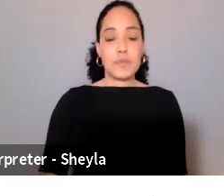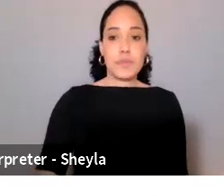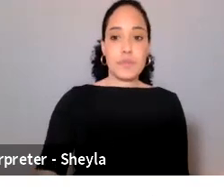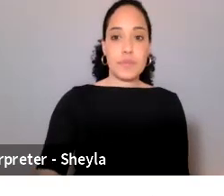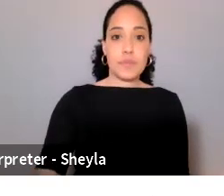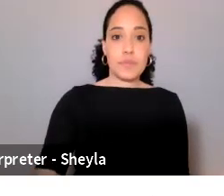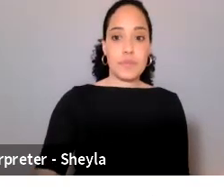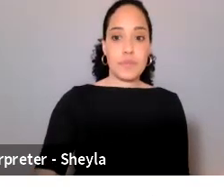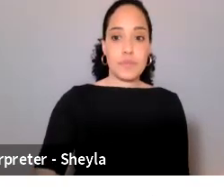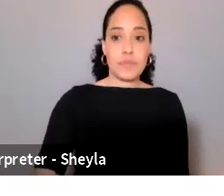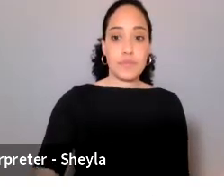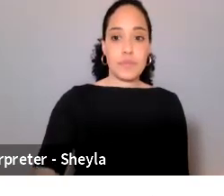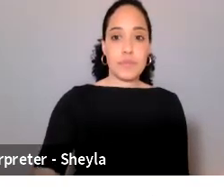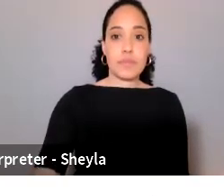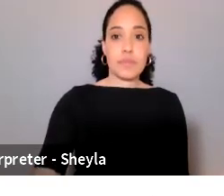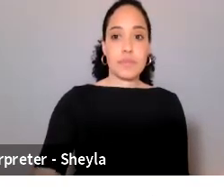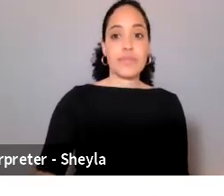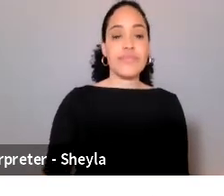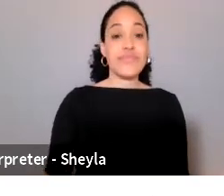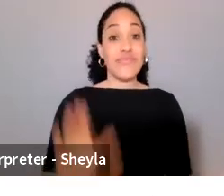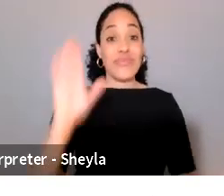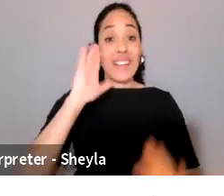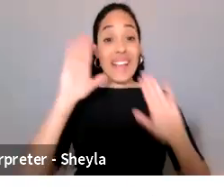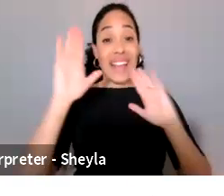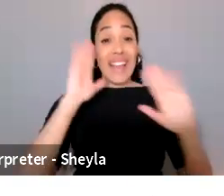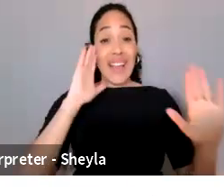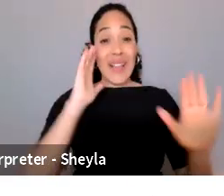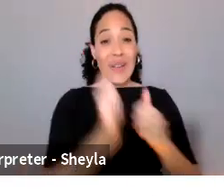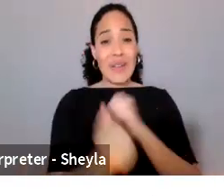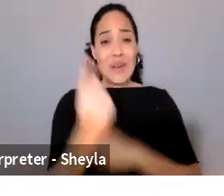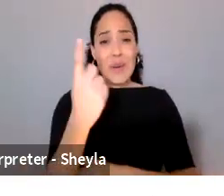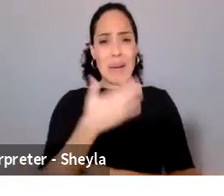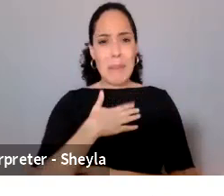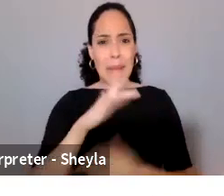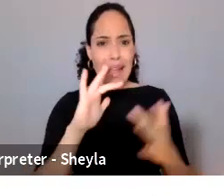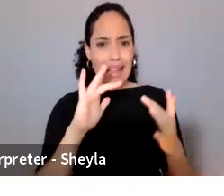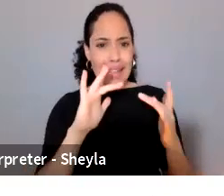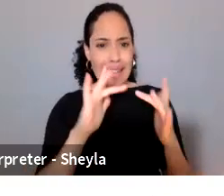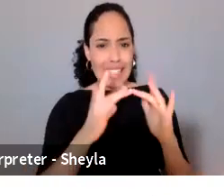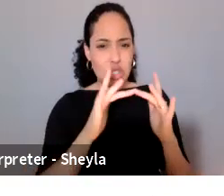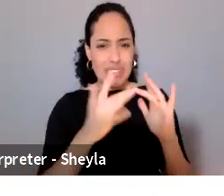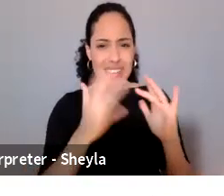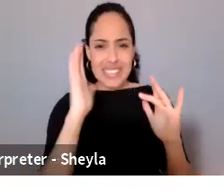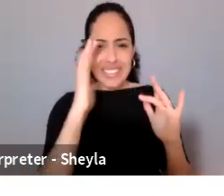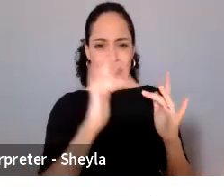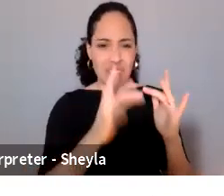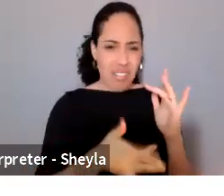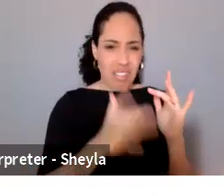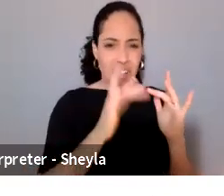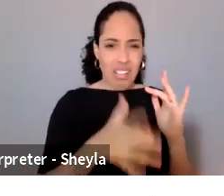hello everyone my internet appears to hear me we can hear you Patricia